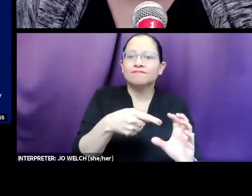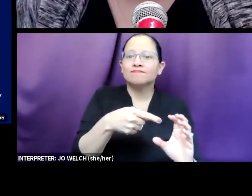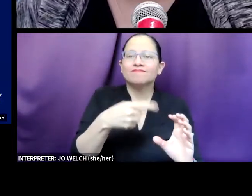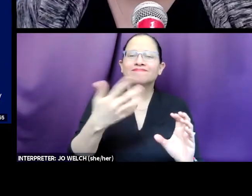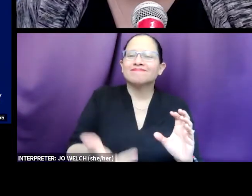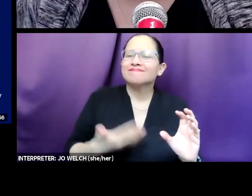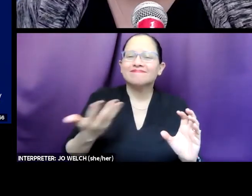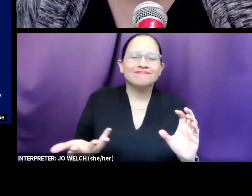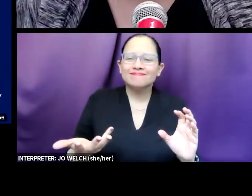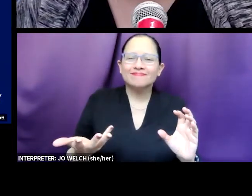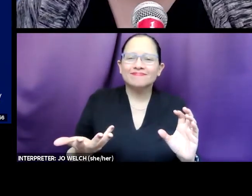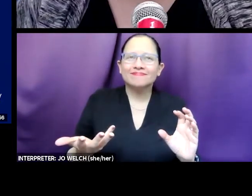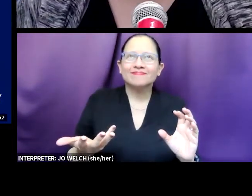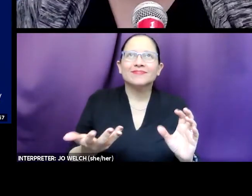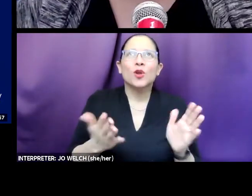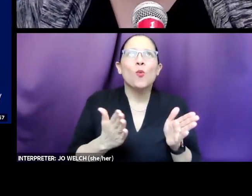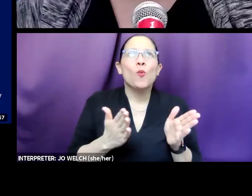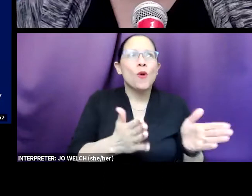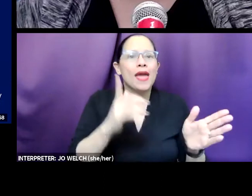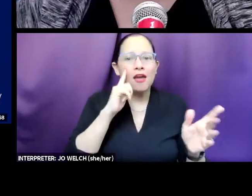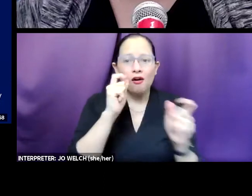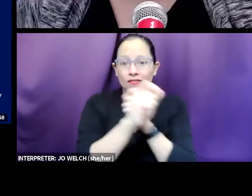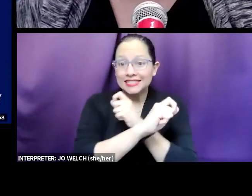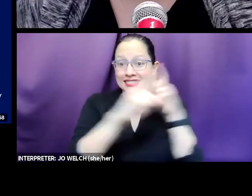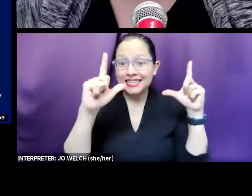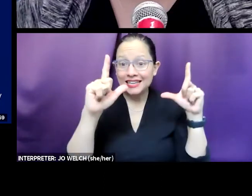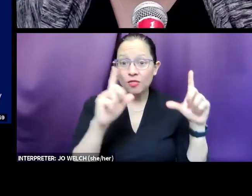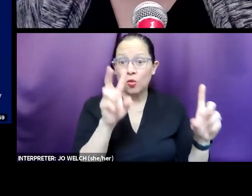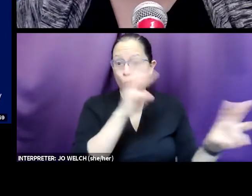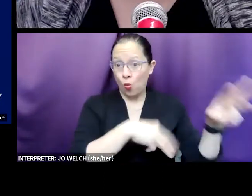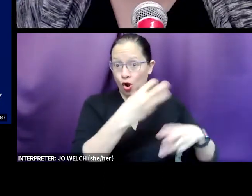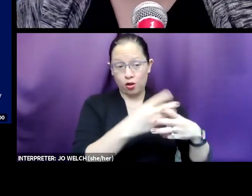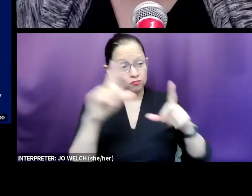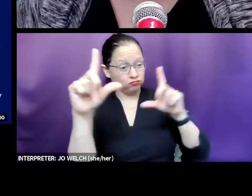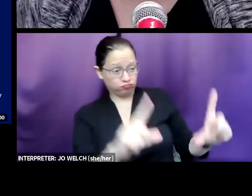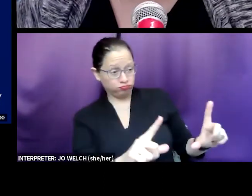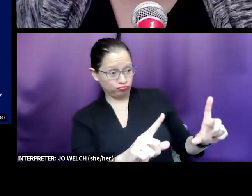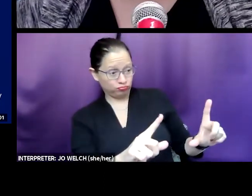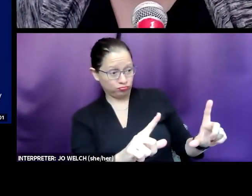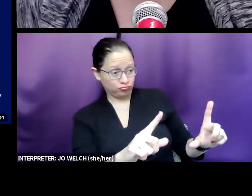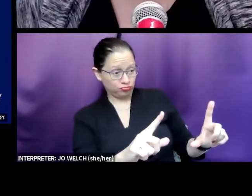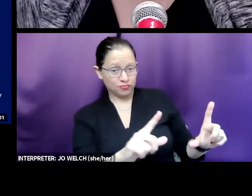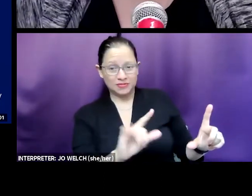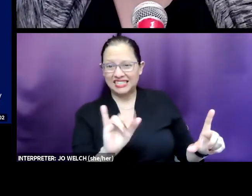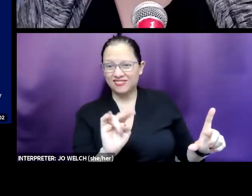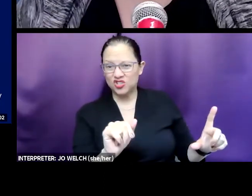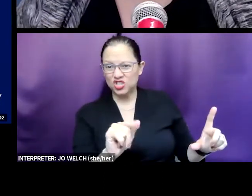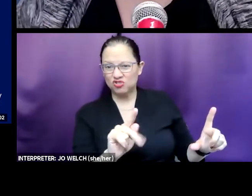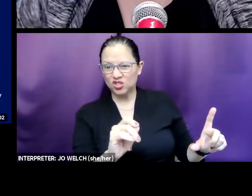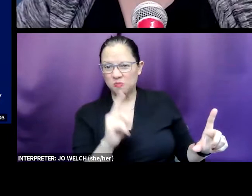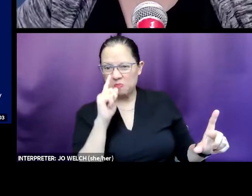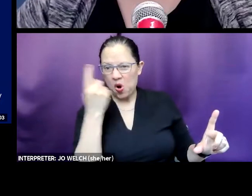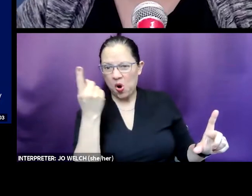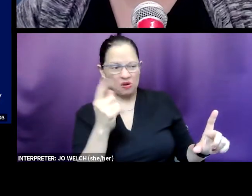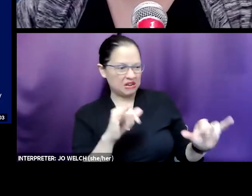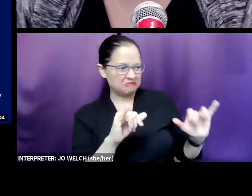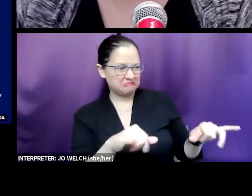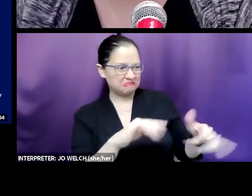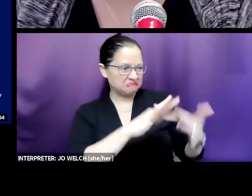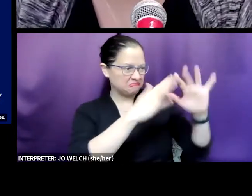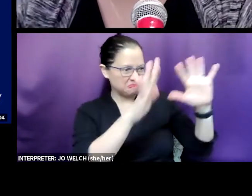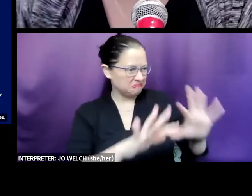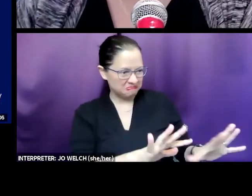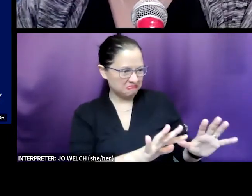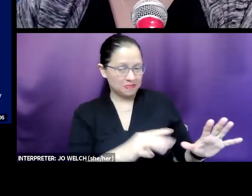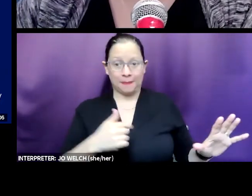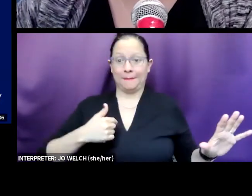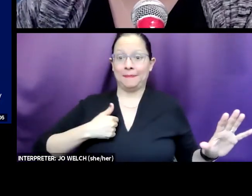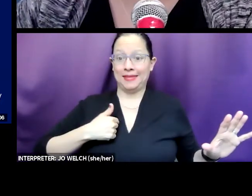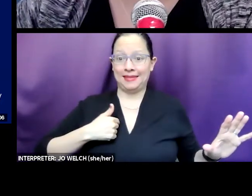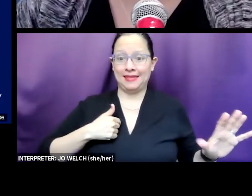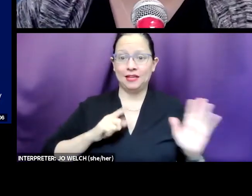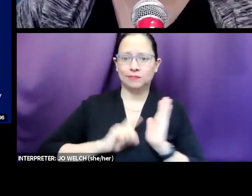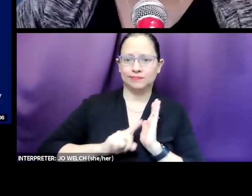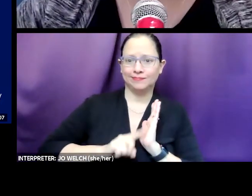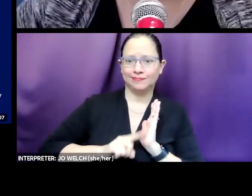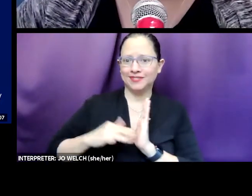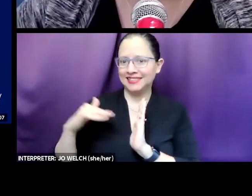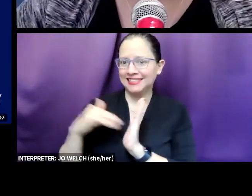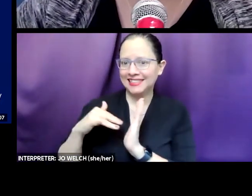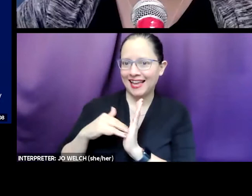a way of seeing the world, but it's also very boring. And so I participate, of course, in the study, as do some of you that study of boring things.